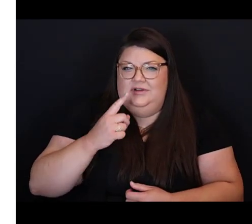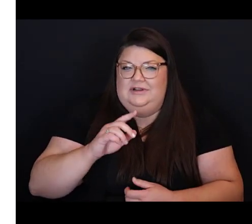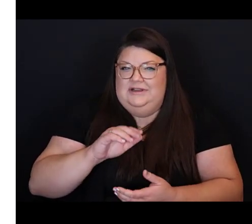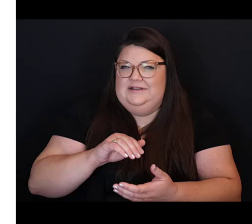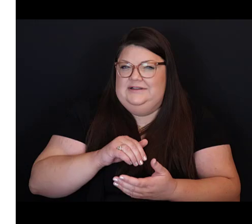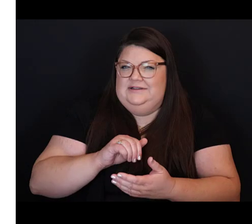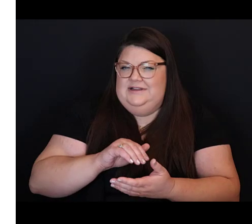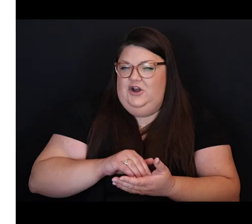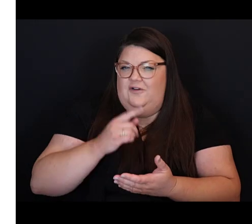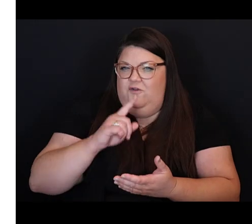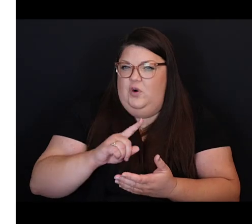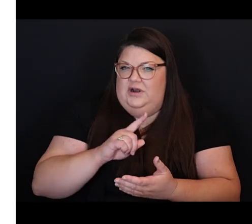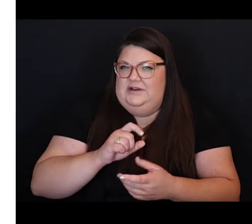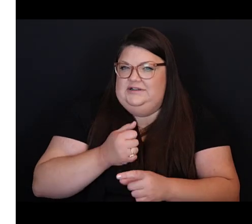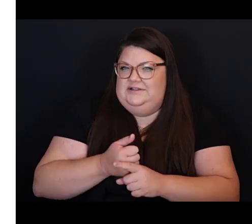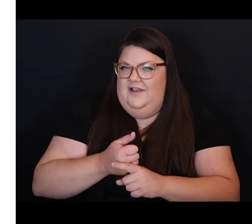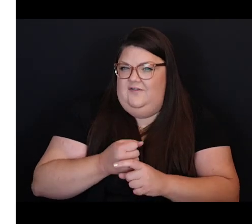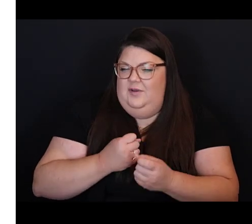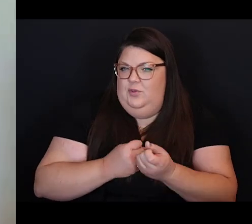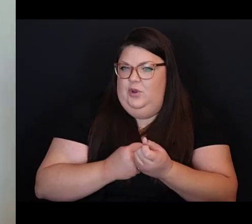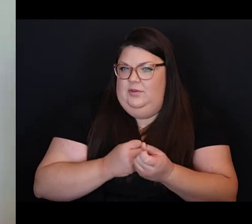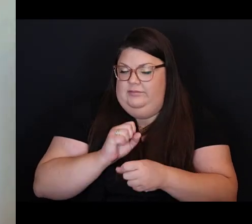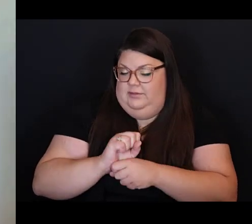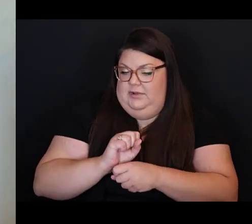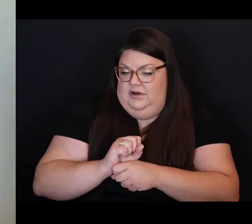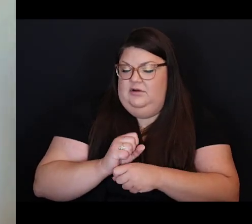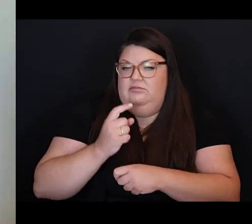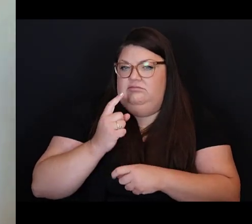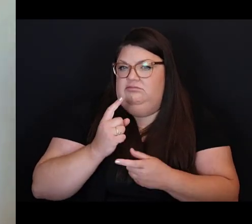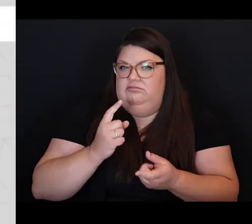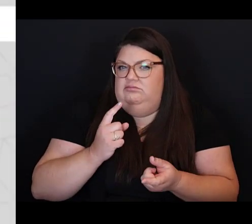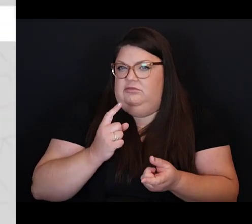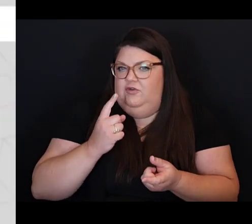for additional support or information? [Ciara] Sure. So, I recommend visiting